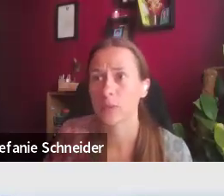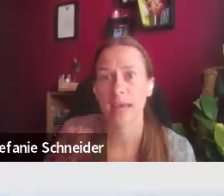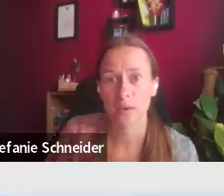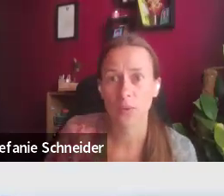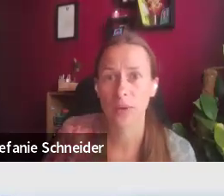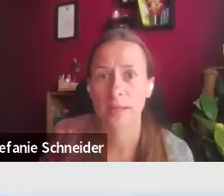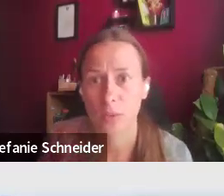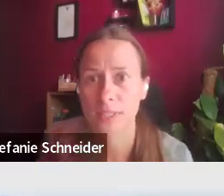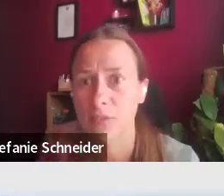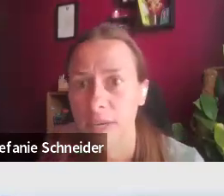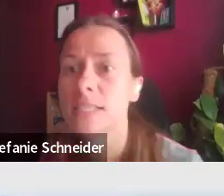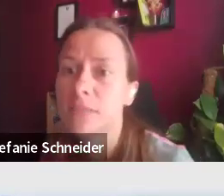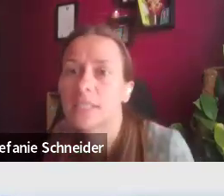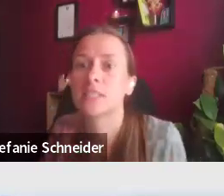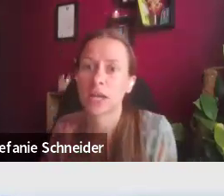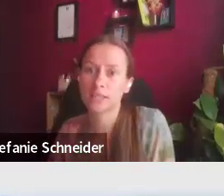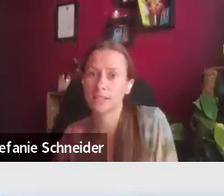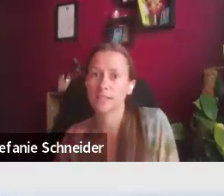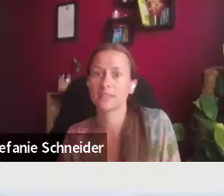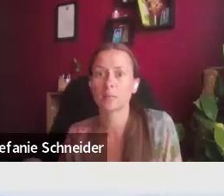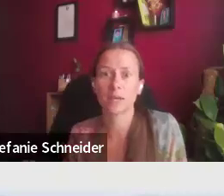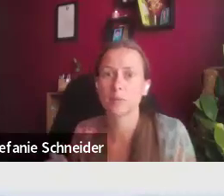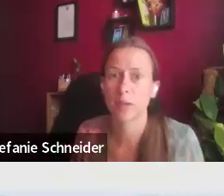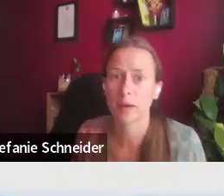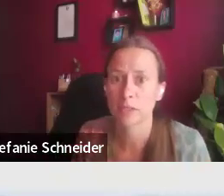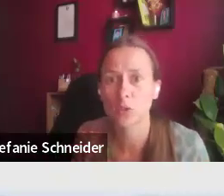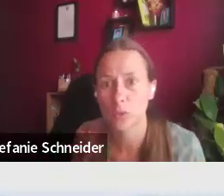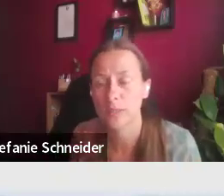problems with echo and there was the advice given in the chat that sometimes apparently